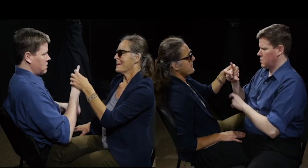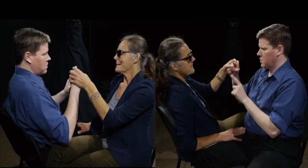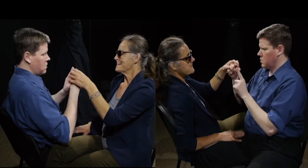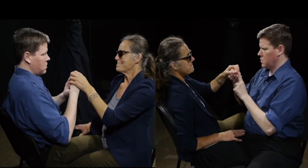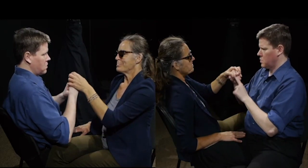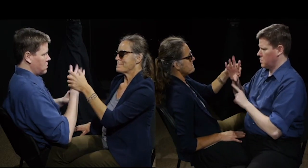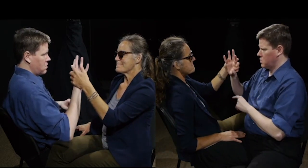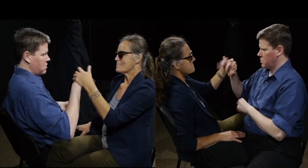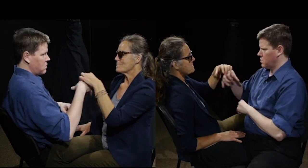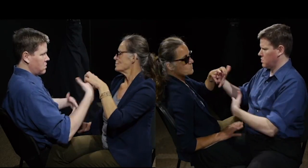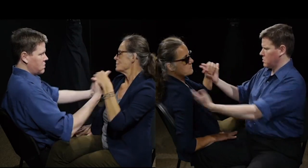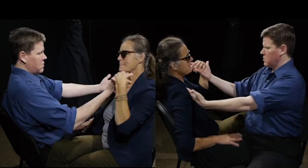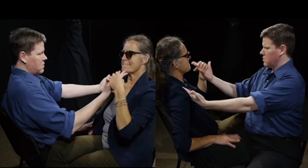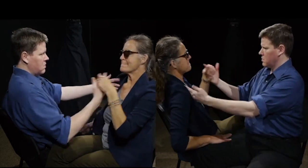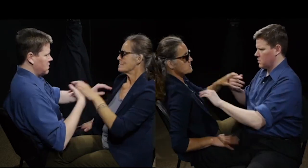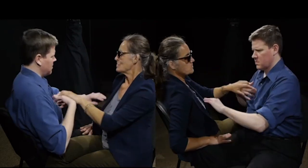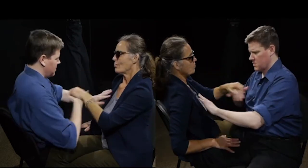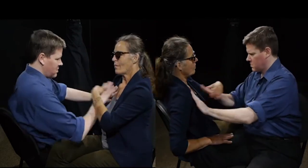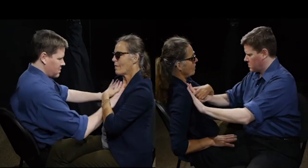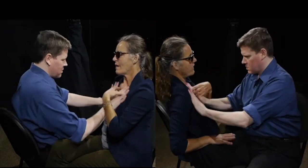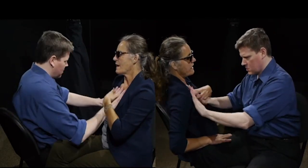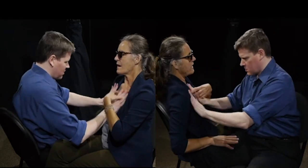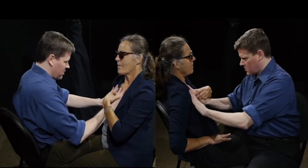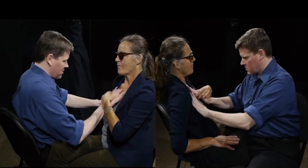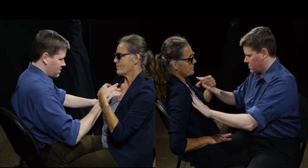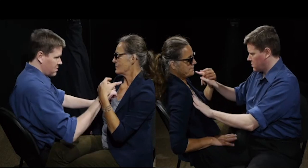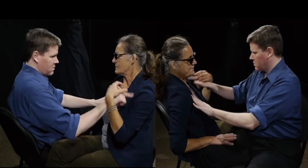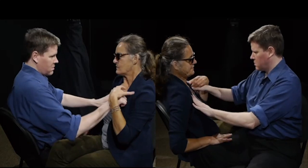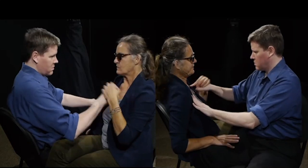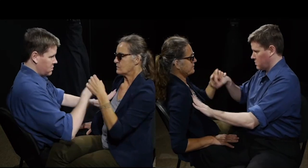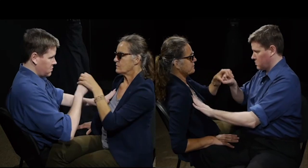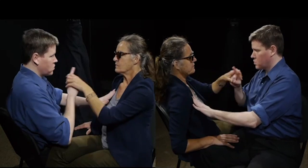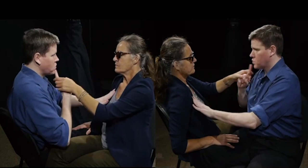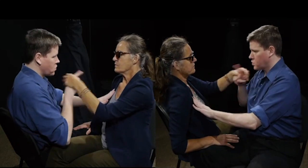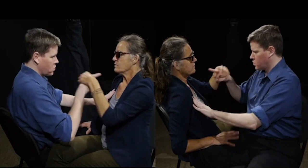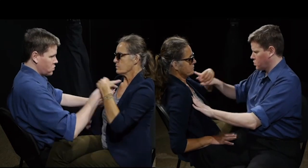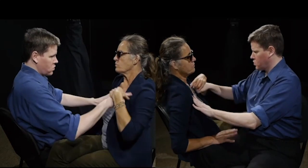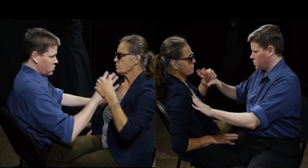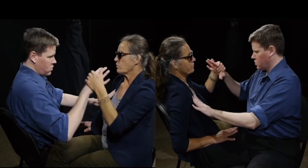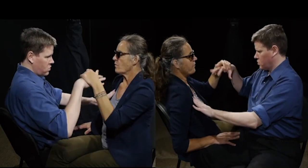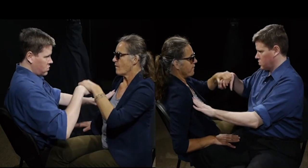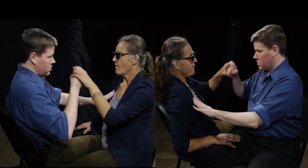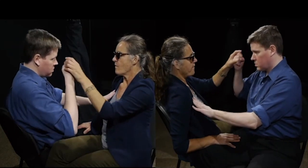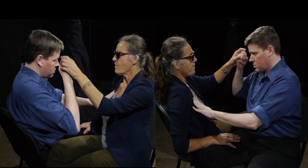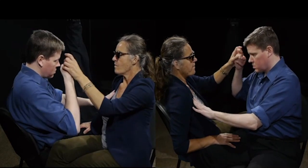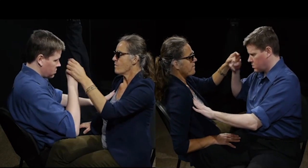because both use the same handshape. But in ASL, the word actually refers